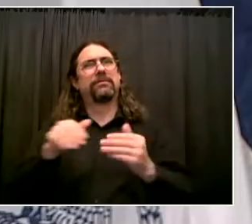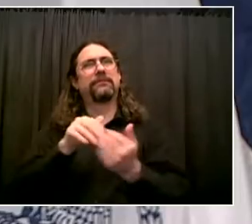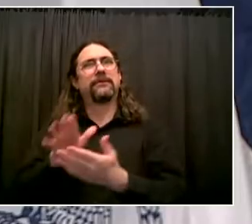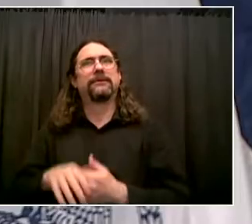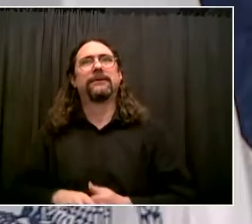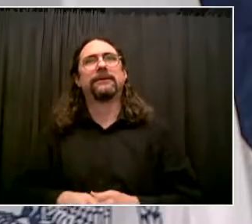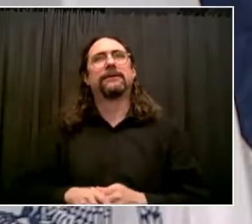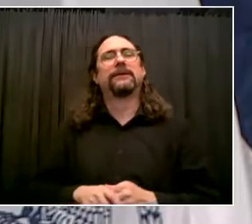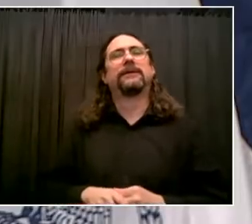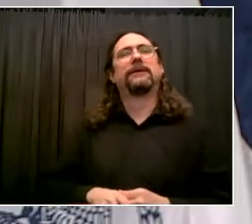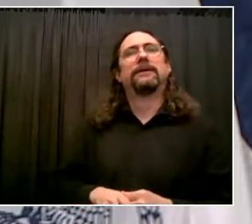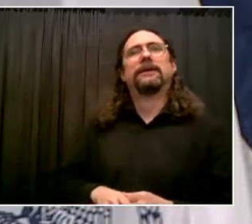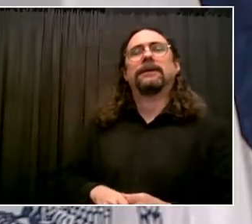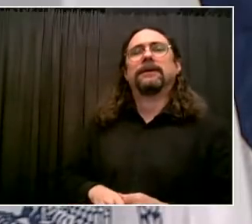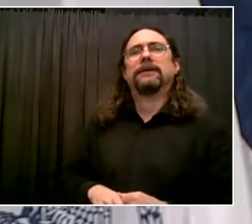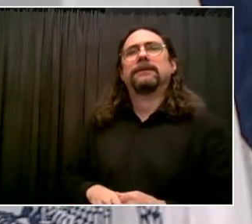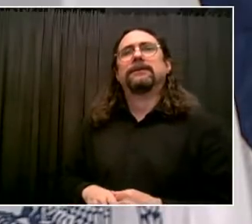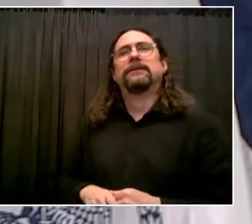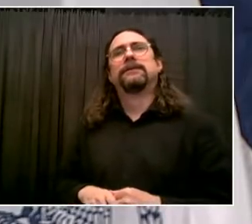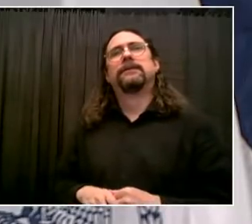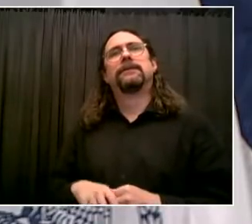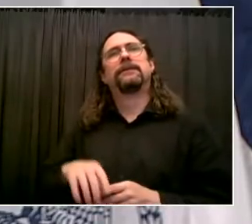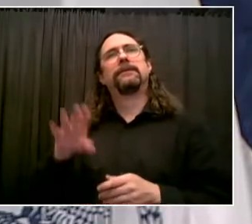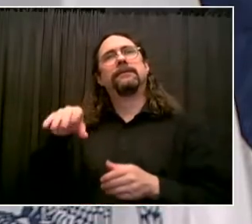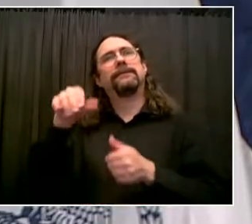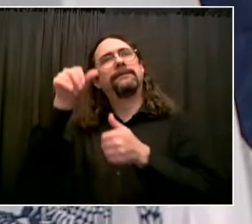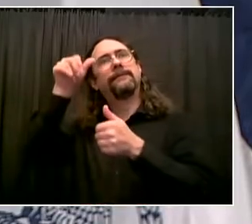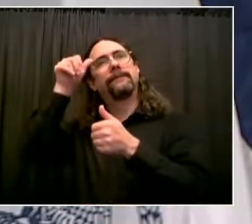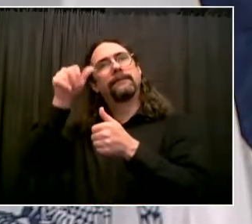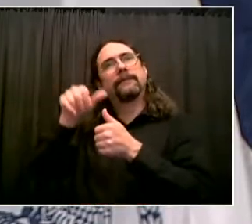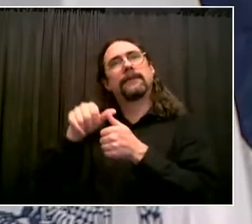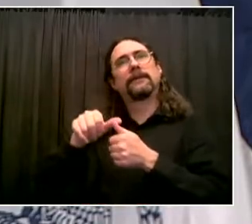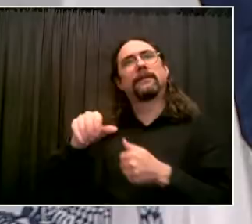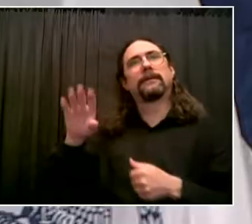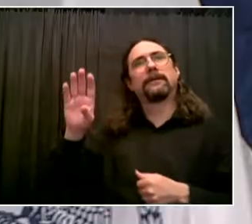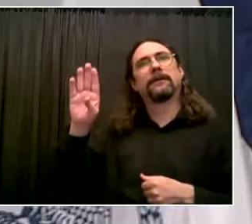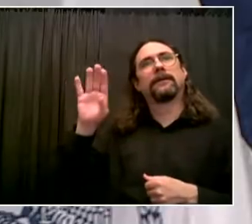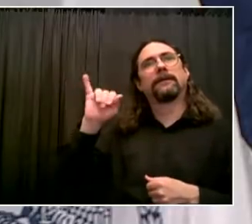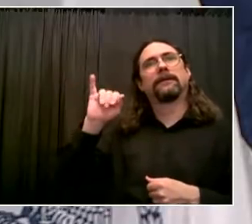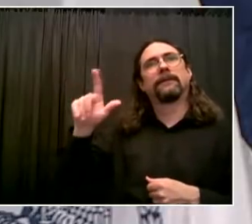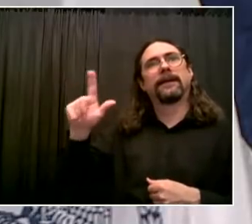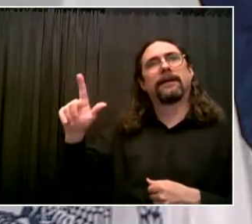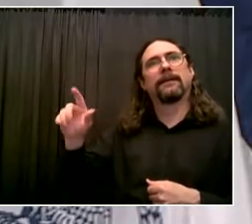THI INK THE SATRTEGIES WE ARE TALKING ABOUT WORK WE HE AVTO APP LY THEM IN A PINPOINT MATTER. THE LAST THING I'M GOING TO